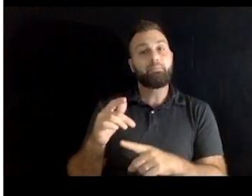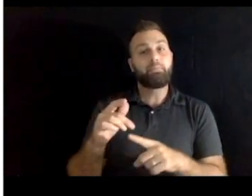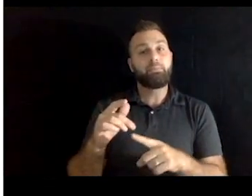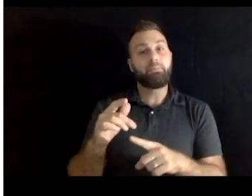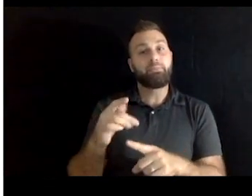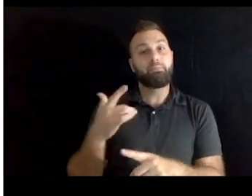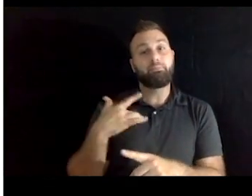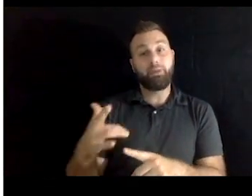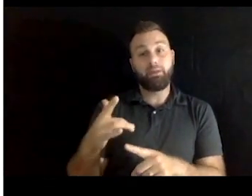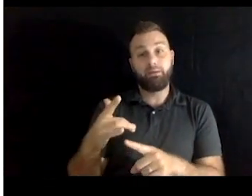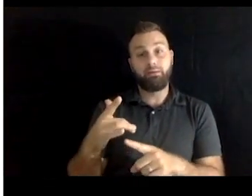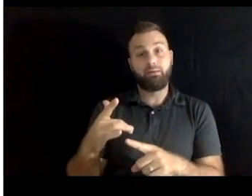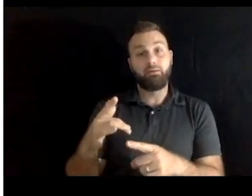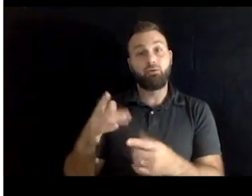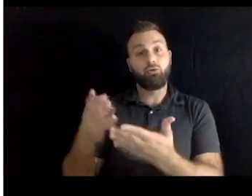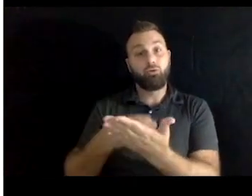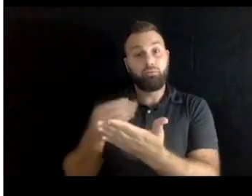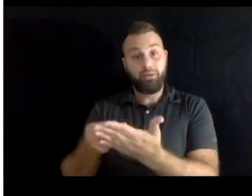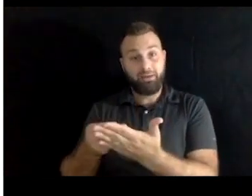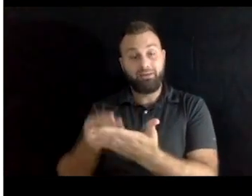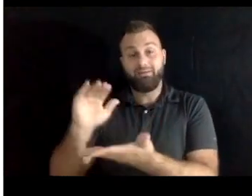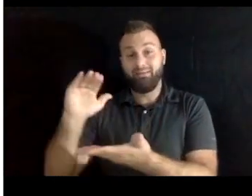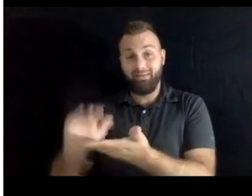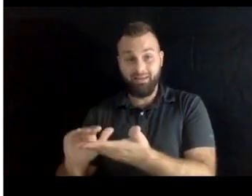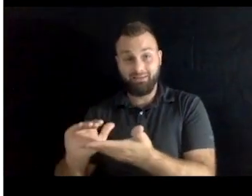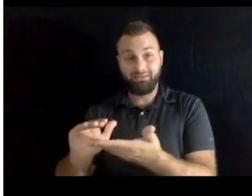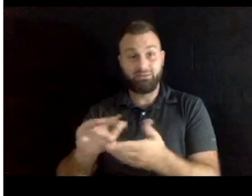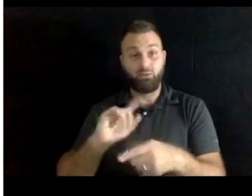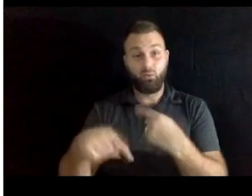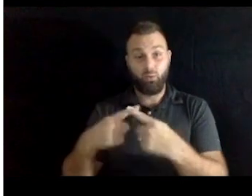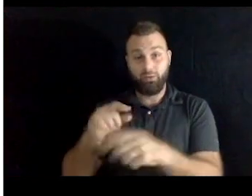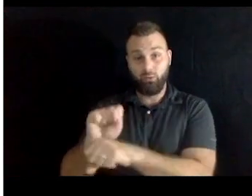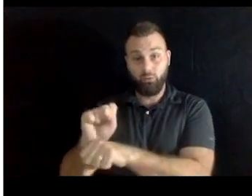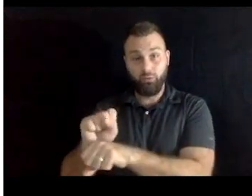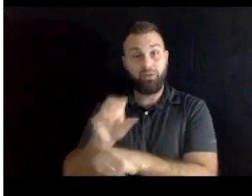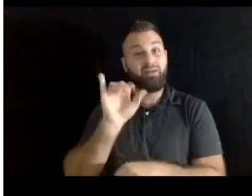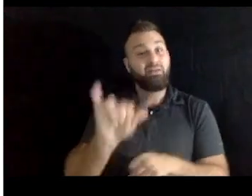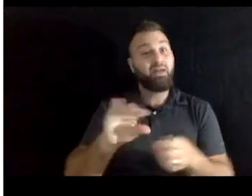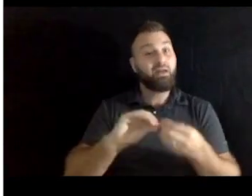So this number that I'm showing you comes from the University of New Hampshire.